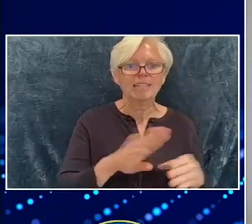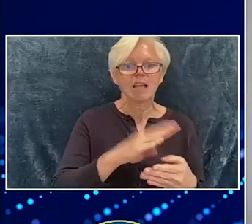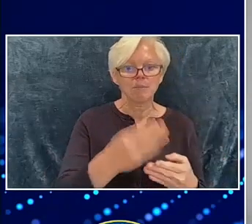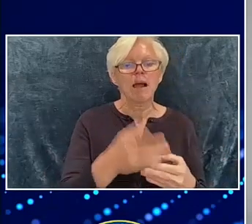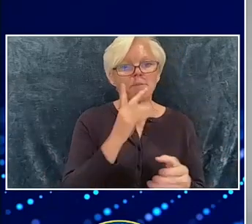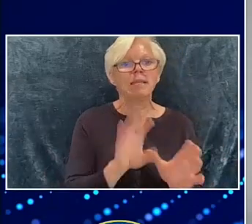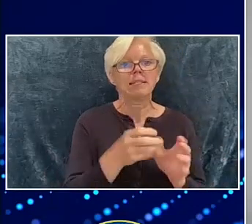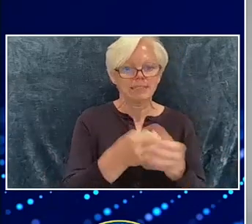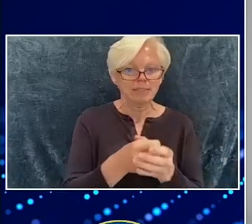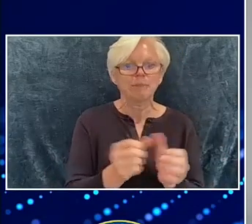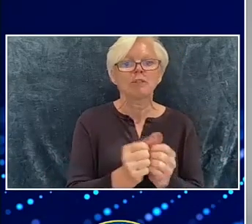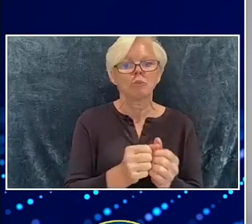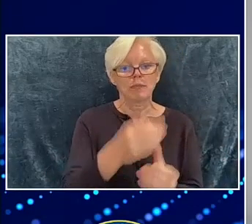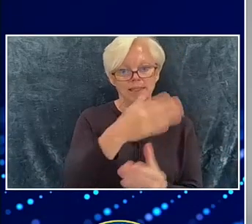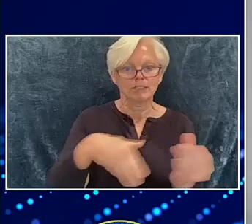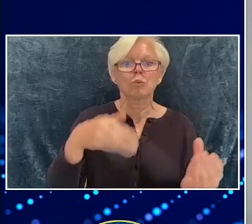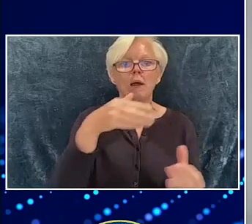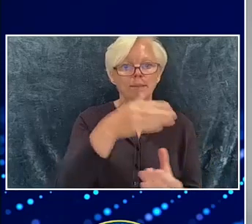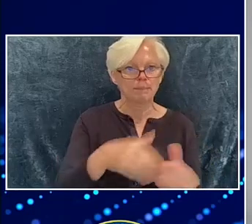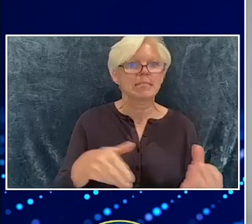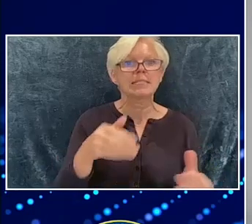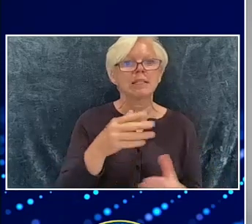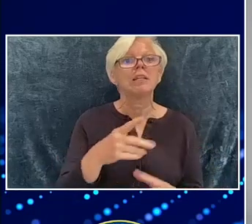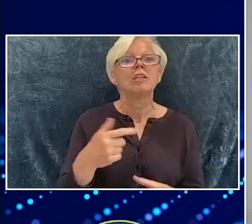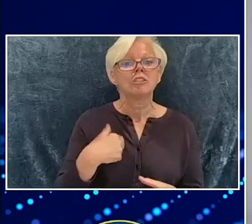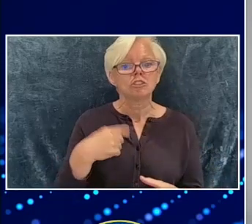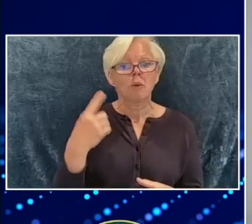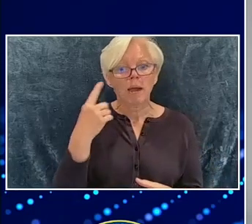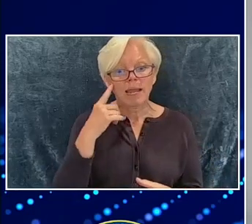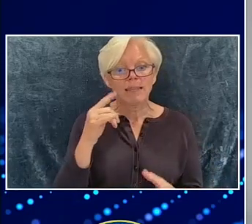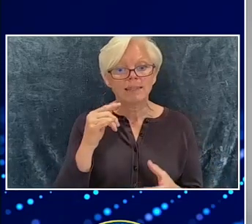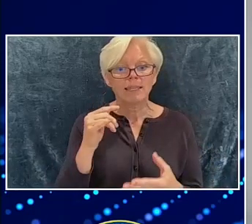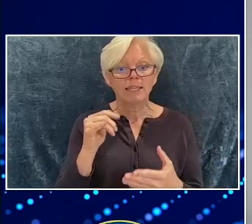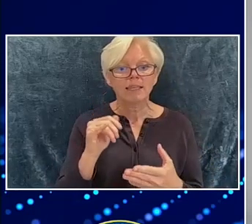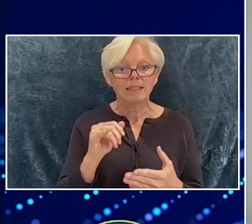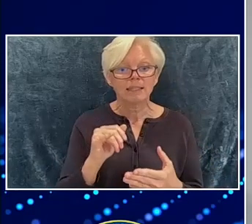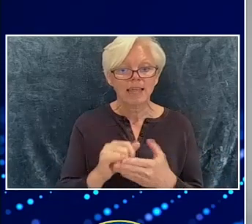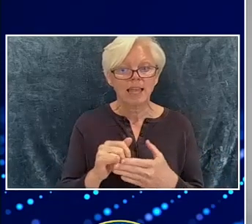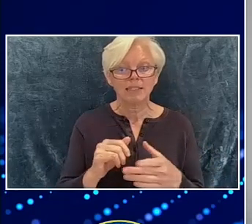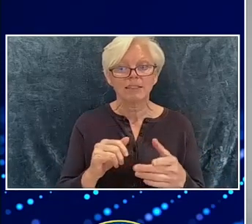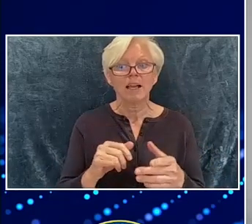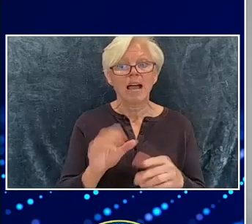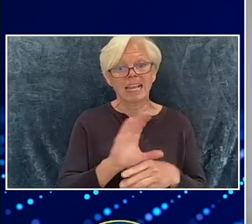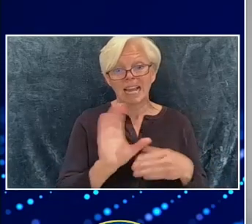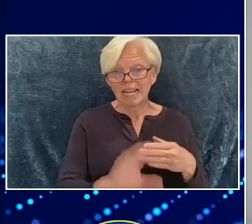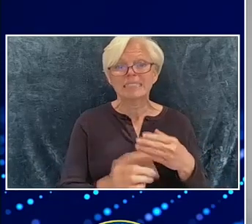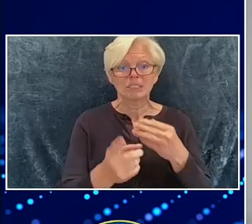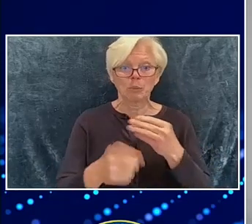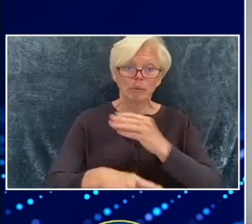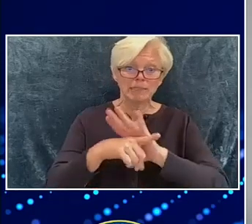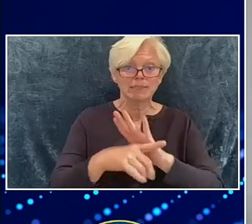So I think an unintended consequence of changing this, where we have to then refund those in any dollar-per-dollar